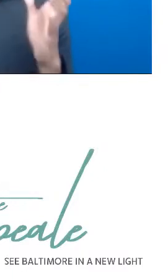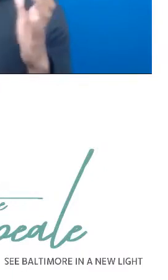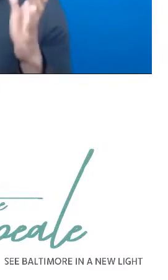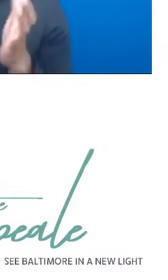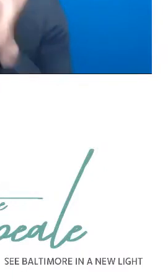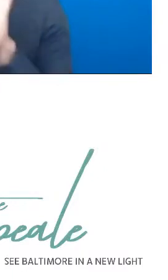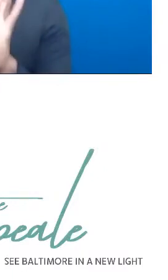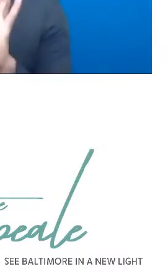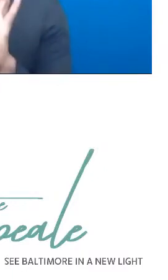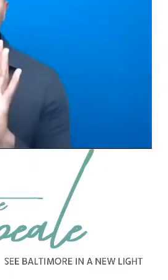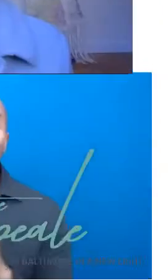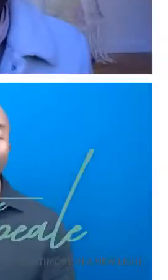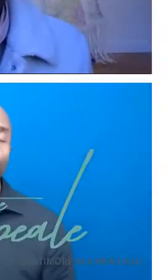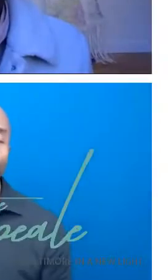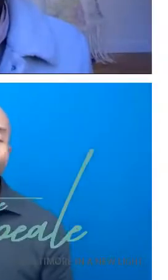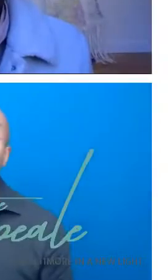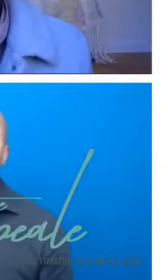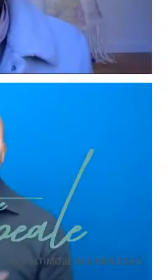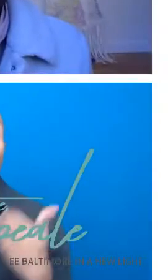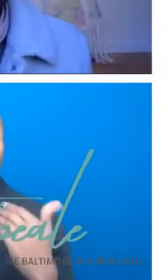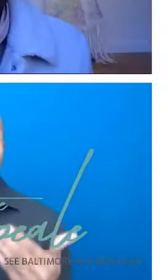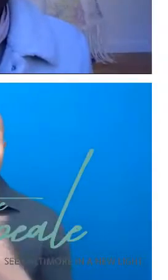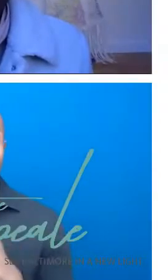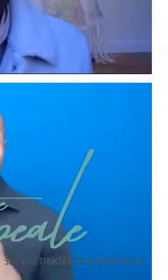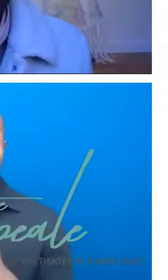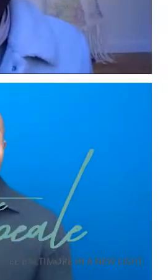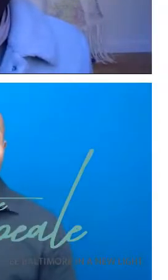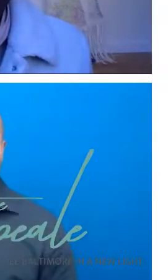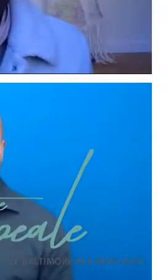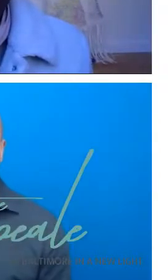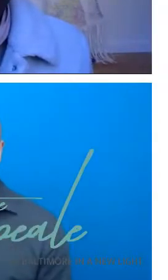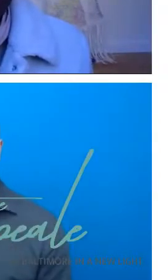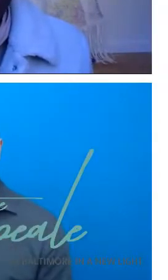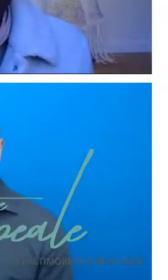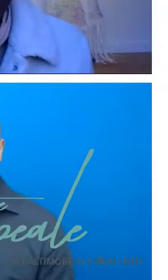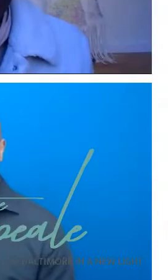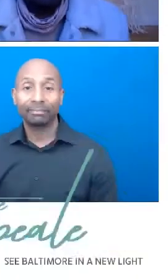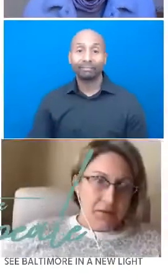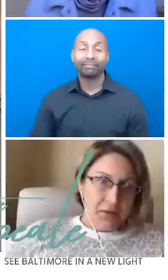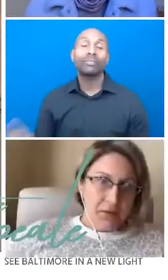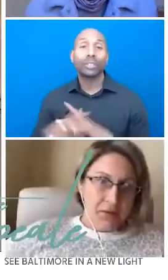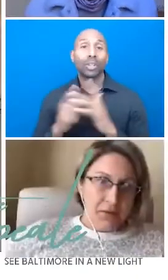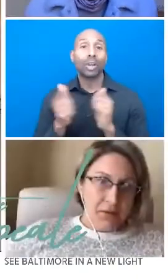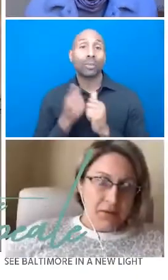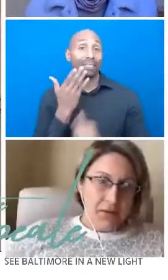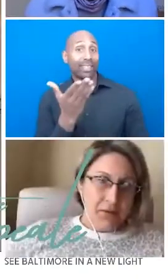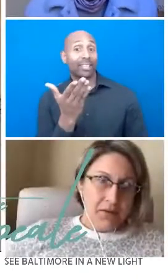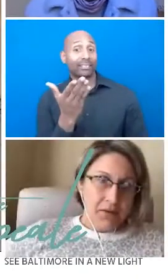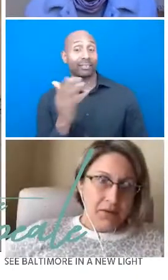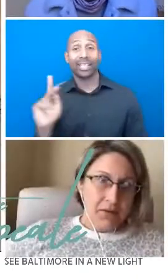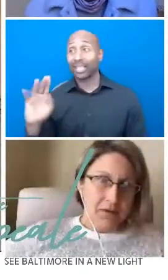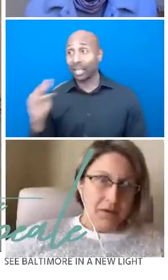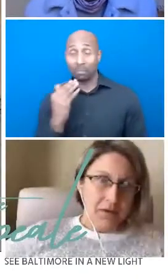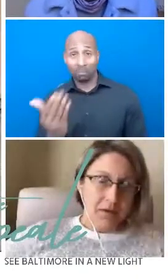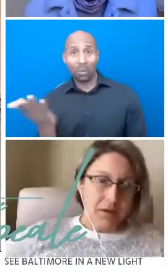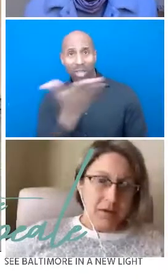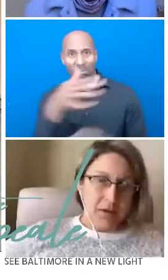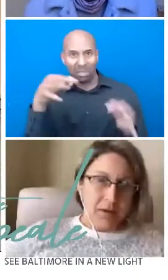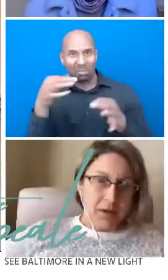I'll let you start, Kim.